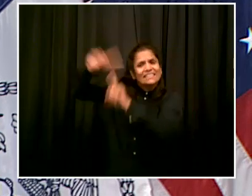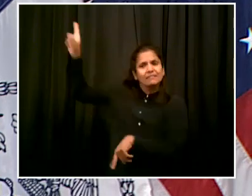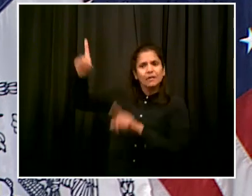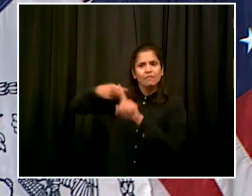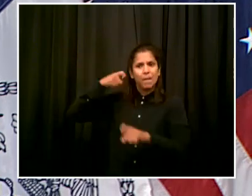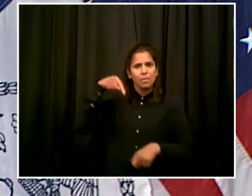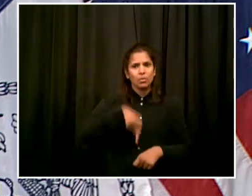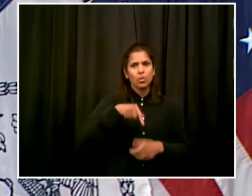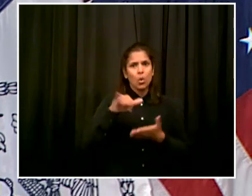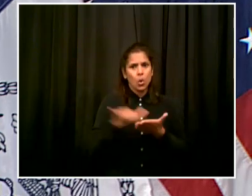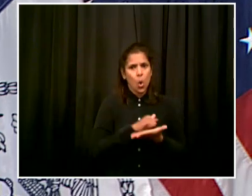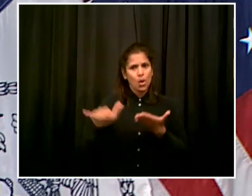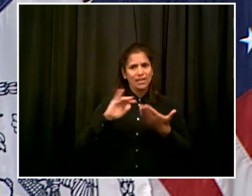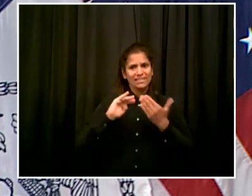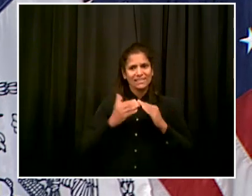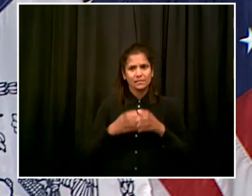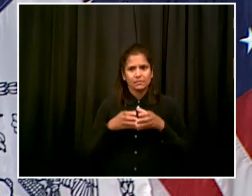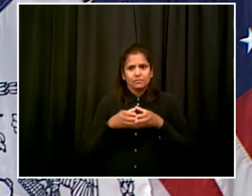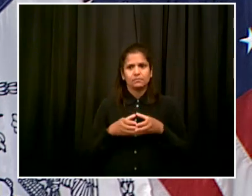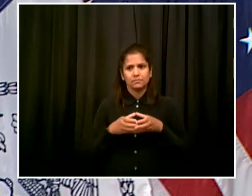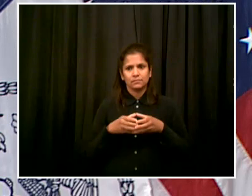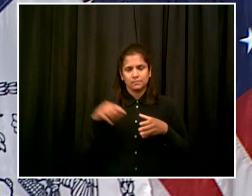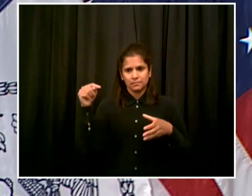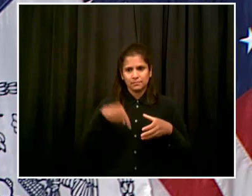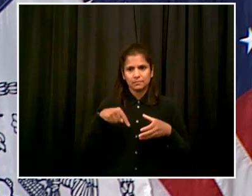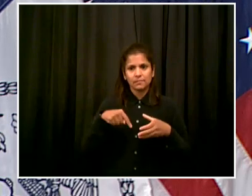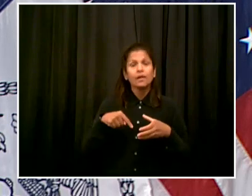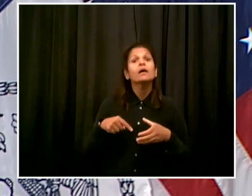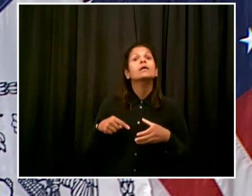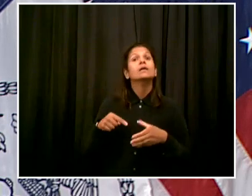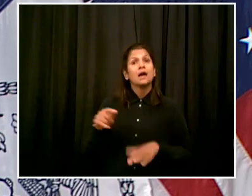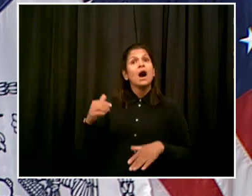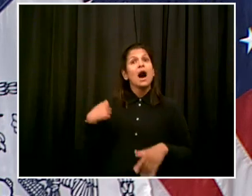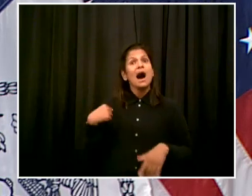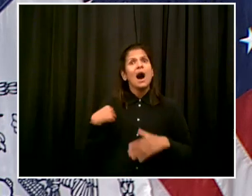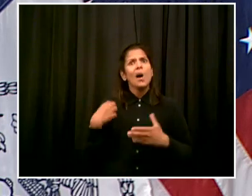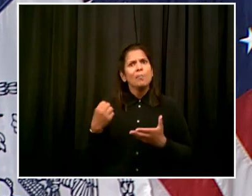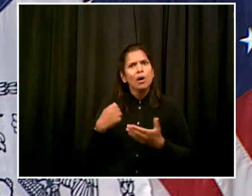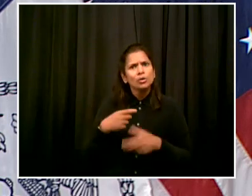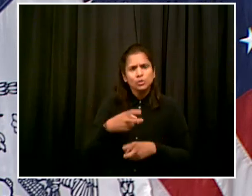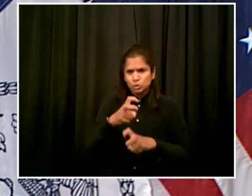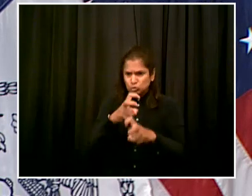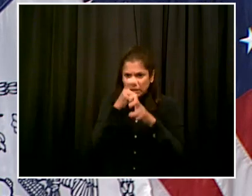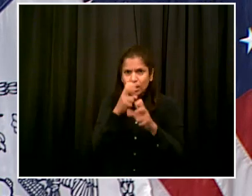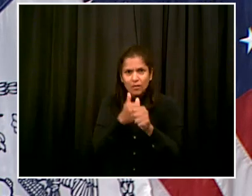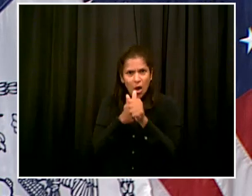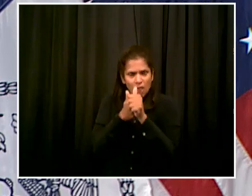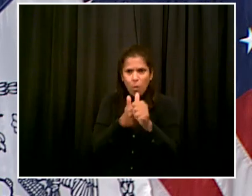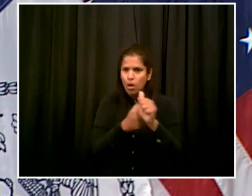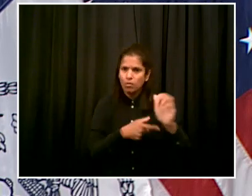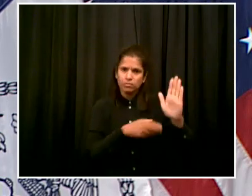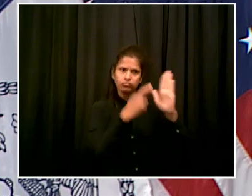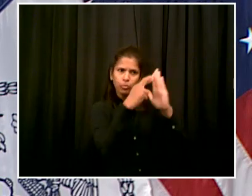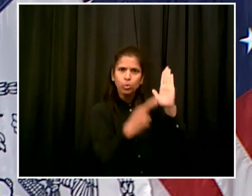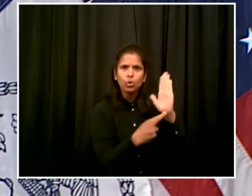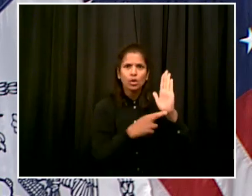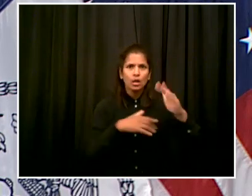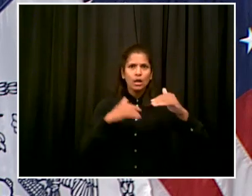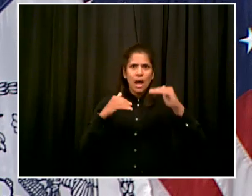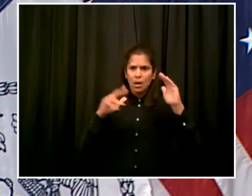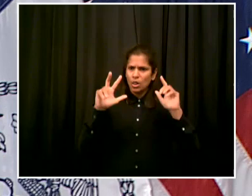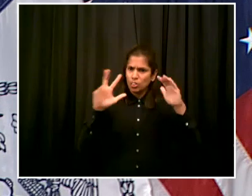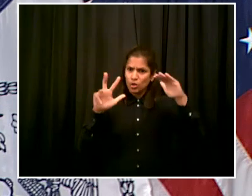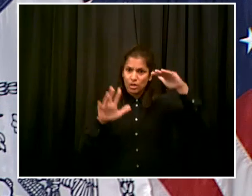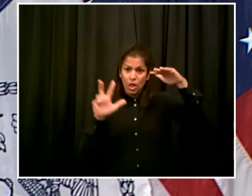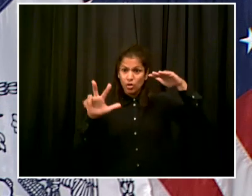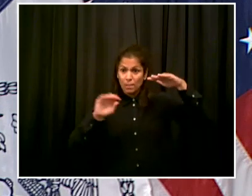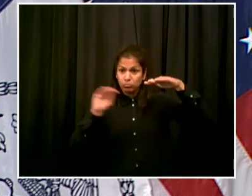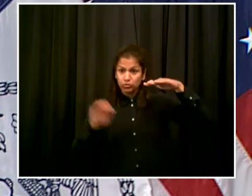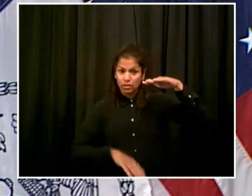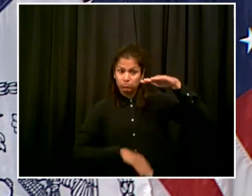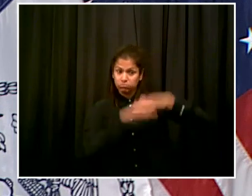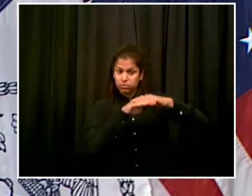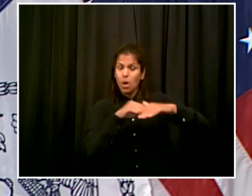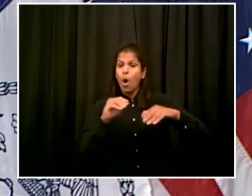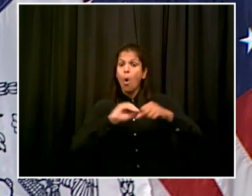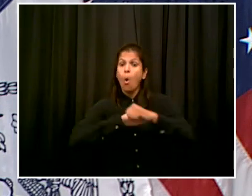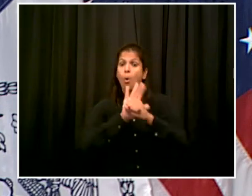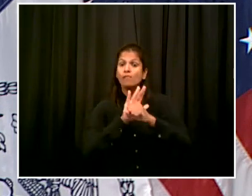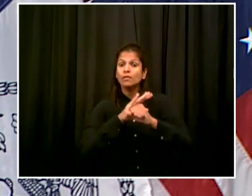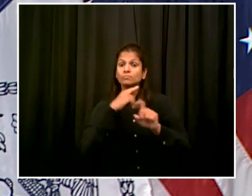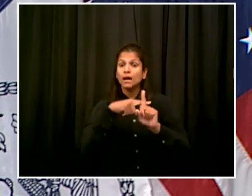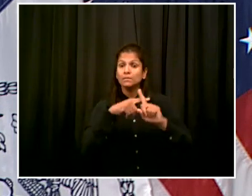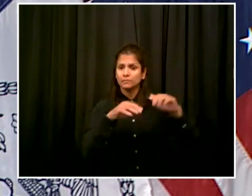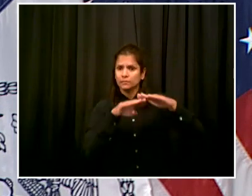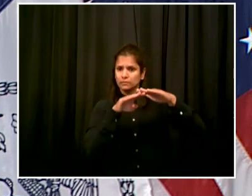AND THE STATE. I